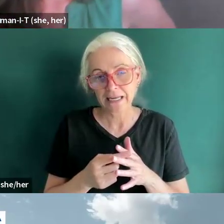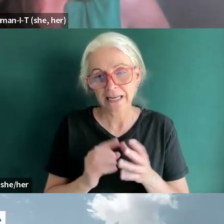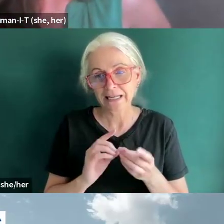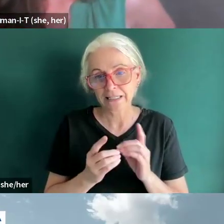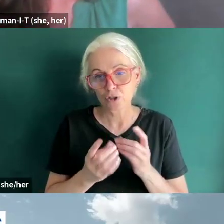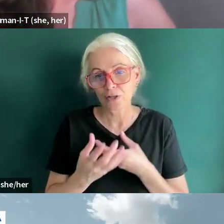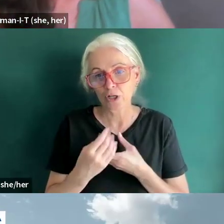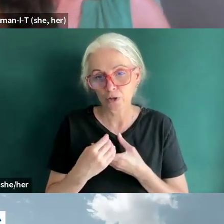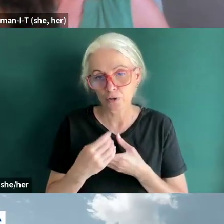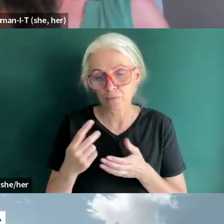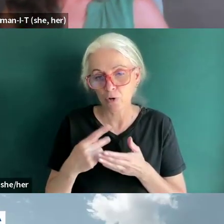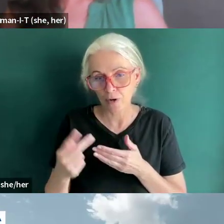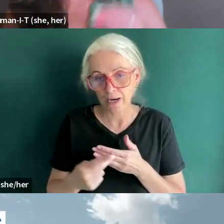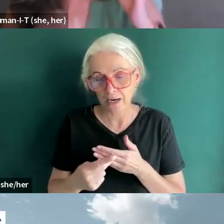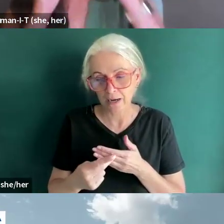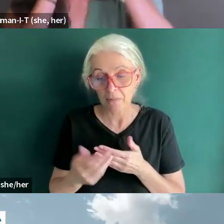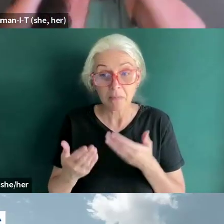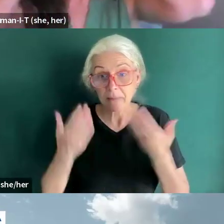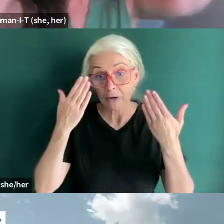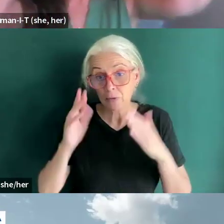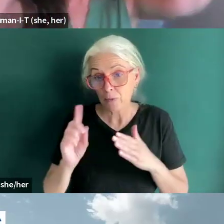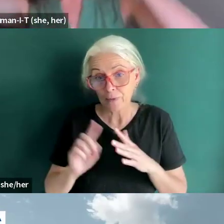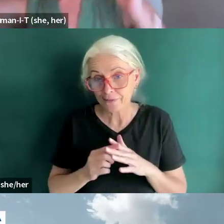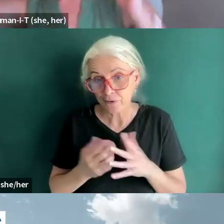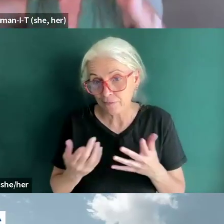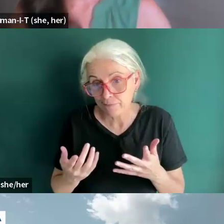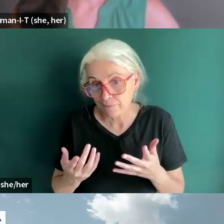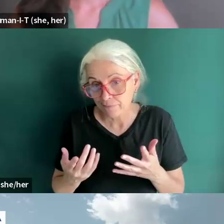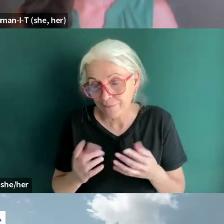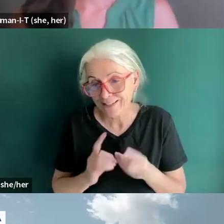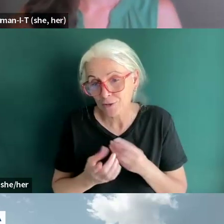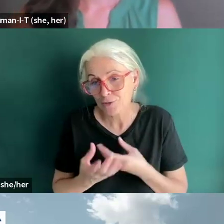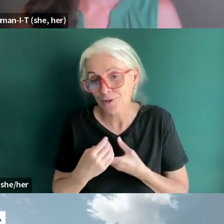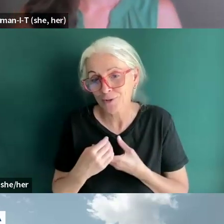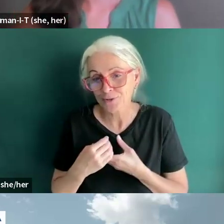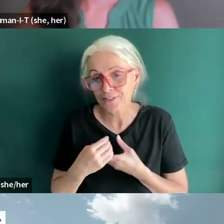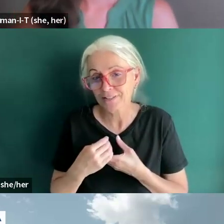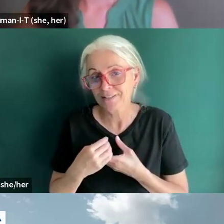inclusion program, maybe don't know where to start, so it's this digital inclusion program